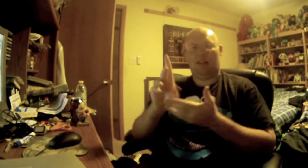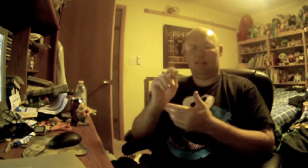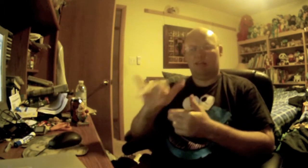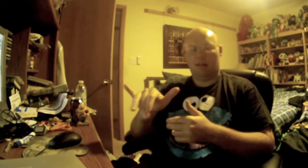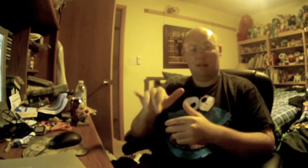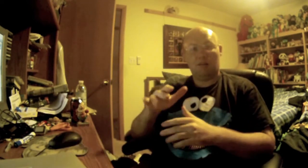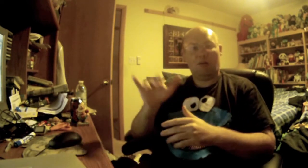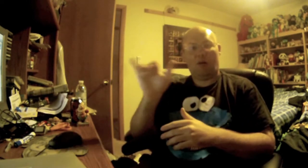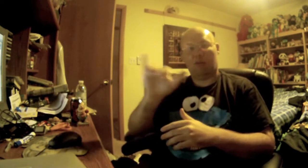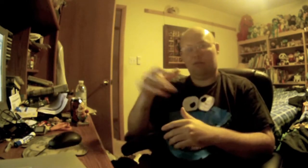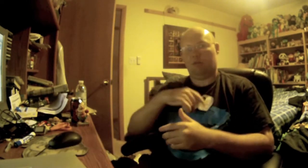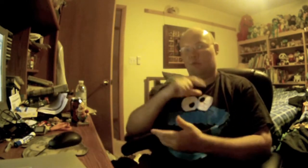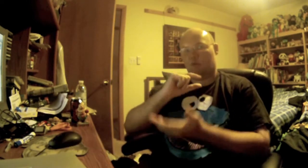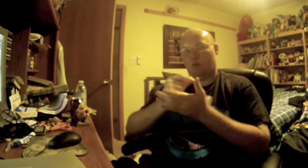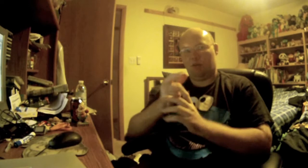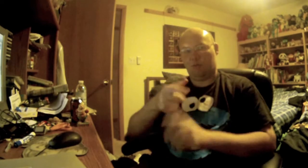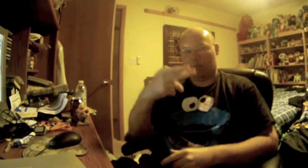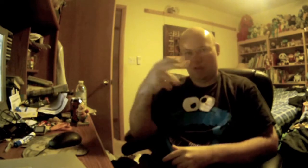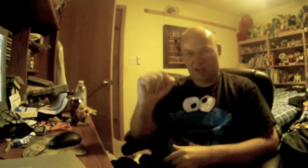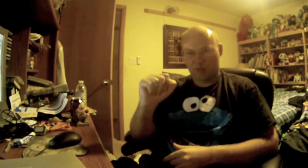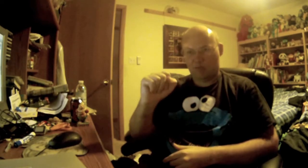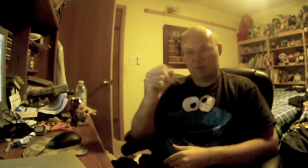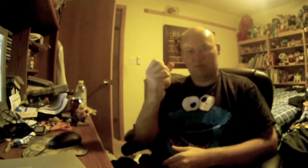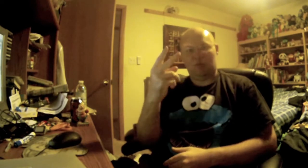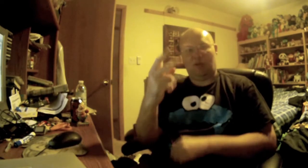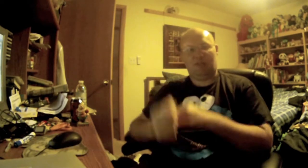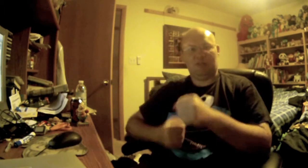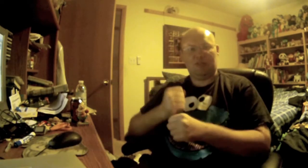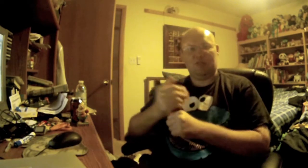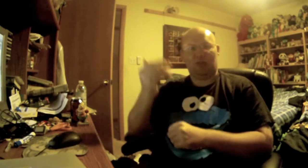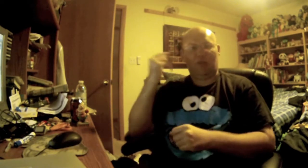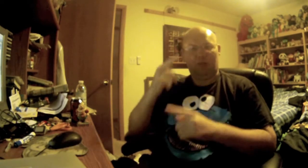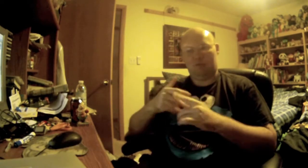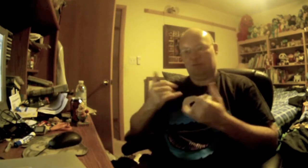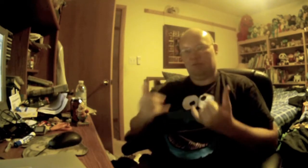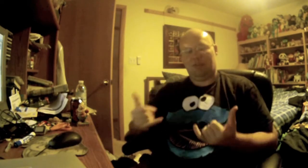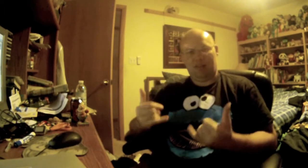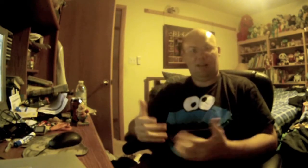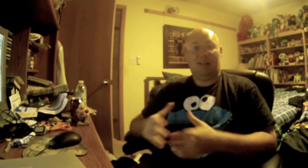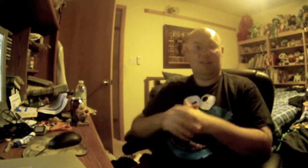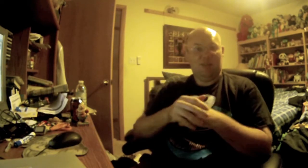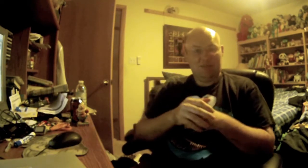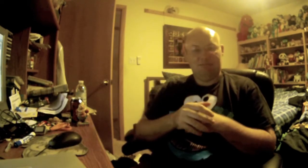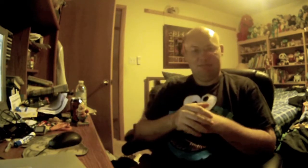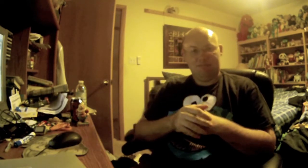It was a nice day today. Here's another thing, I graduated from High School 12 years ago today.